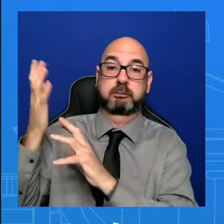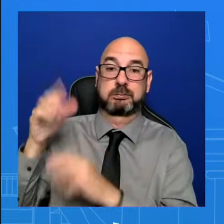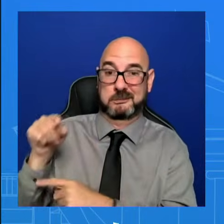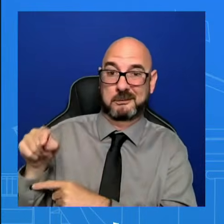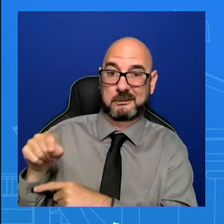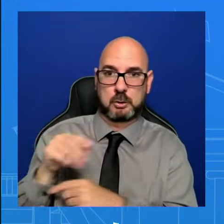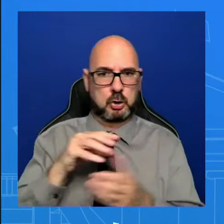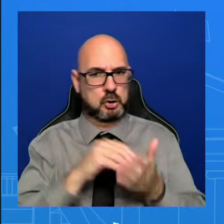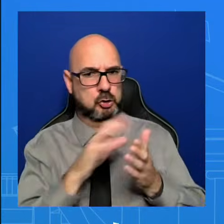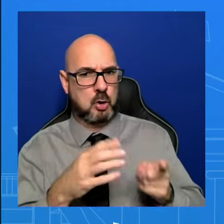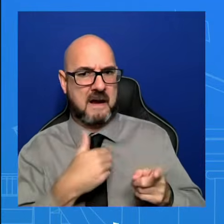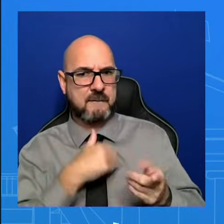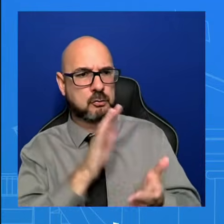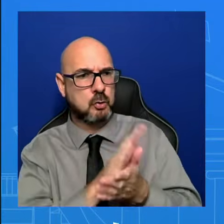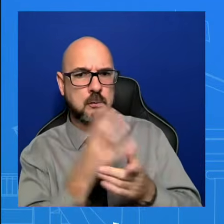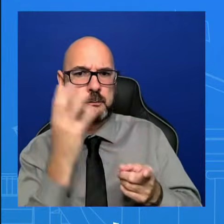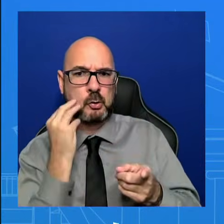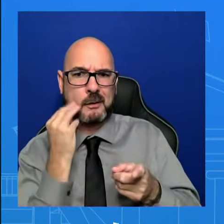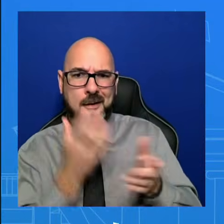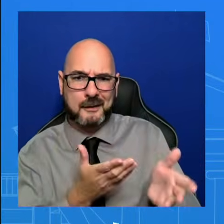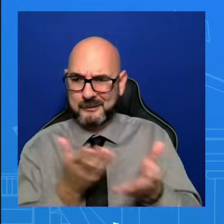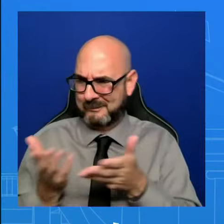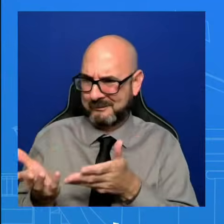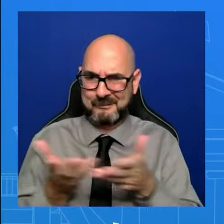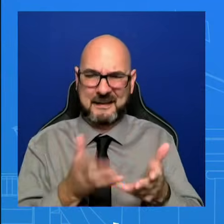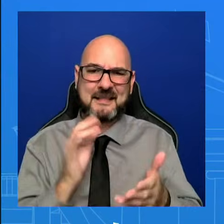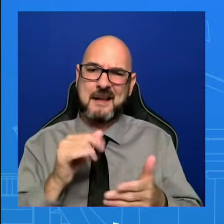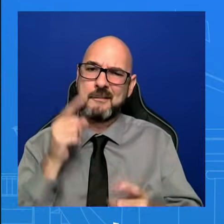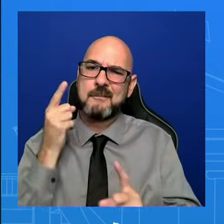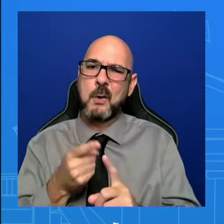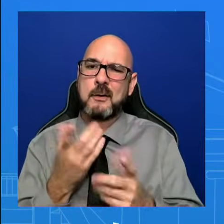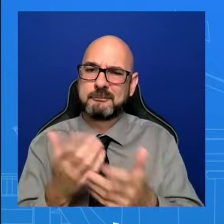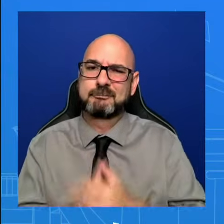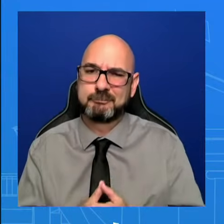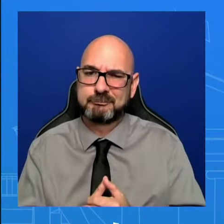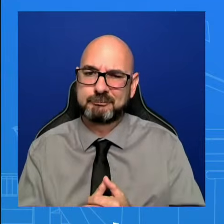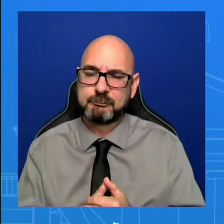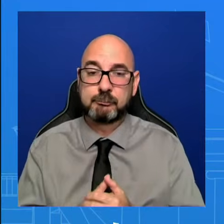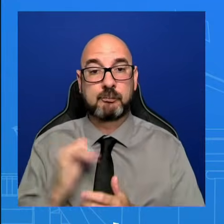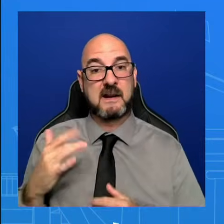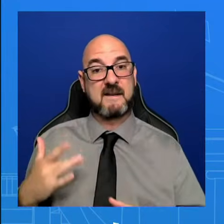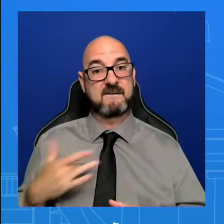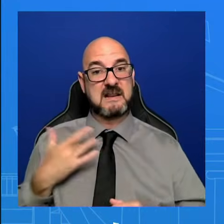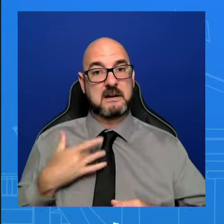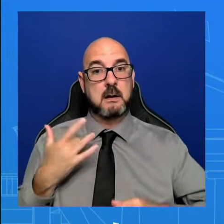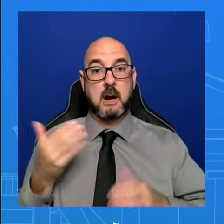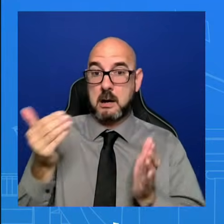That's what we're talking about here. We believe, and I will continue to say this, Americans have the right to peacefully protest